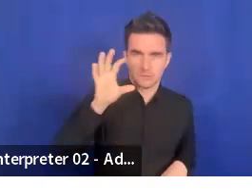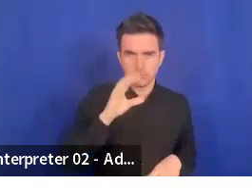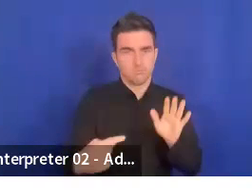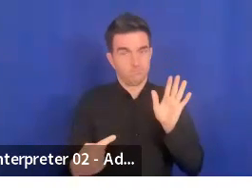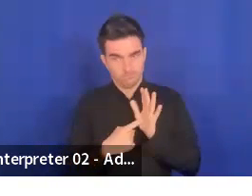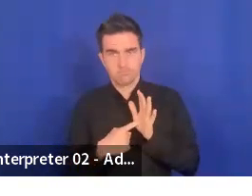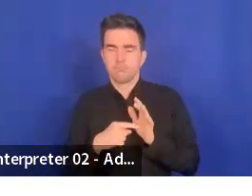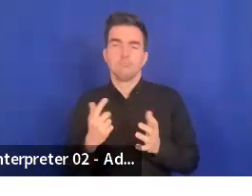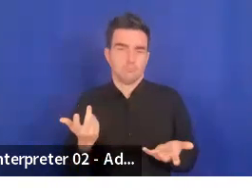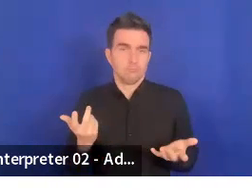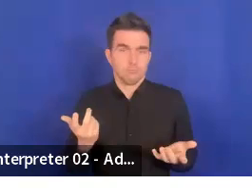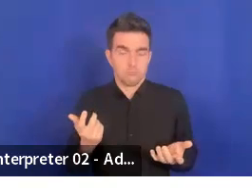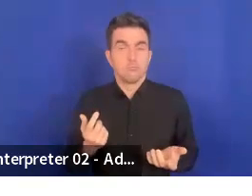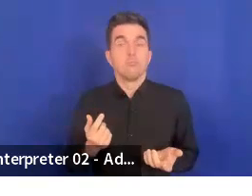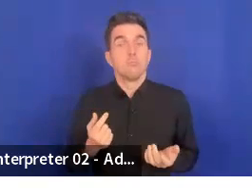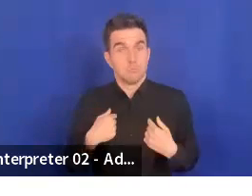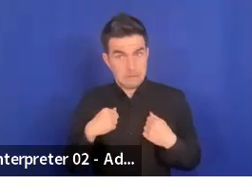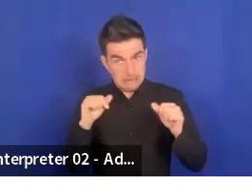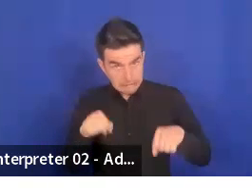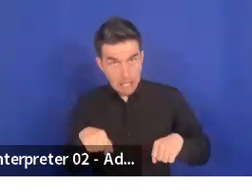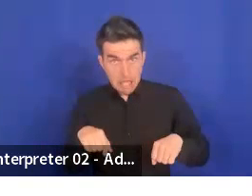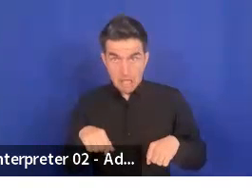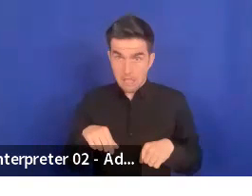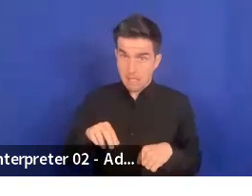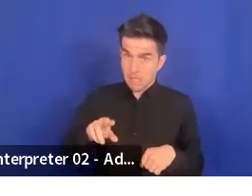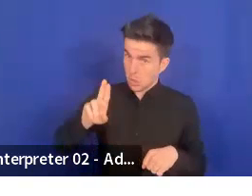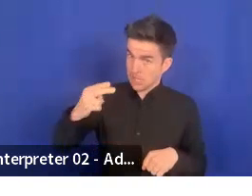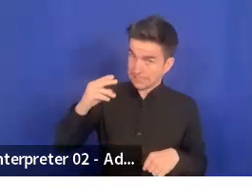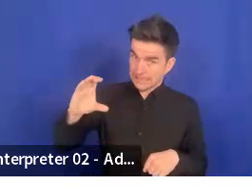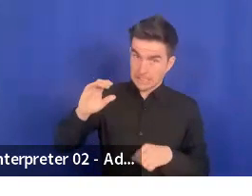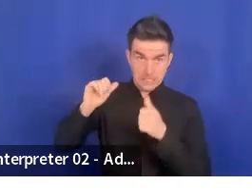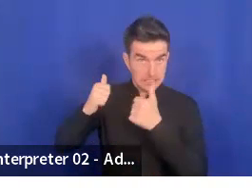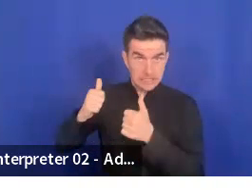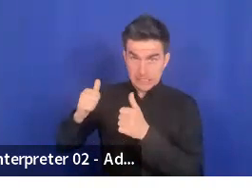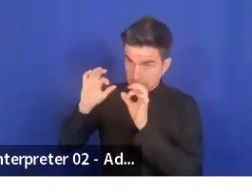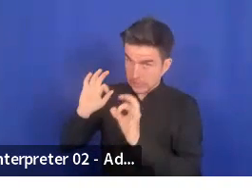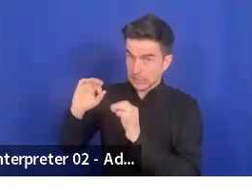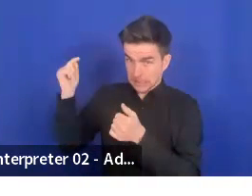enabling involvement for people to use health technologies because they need innovations,